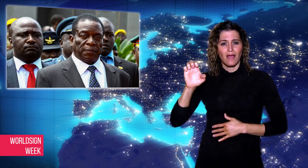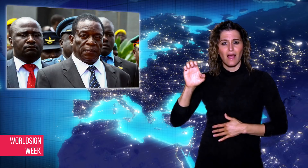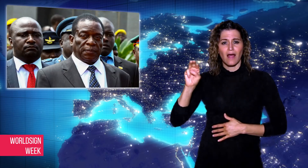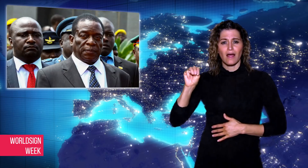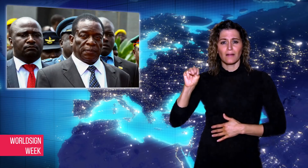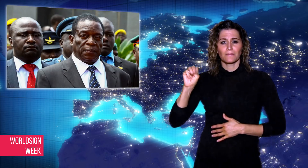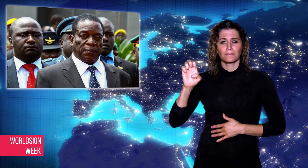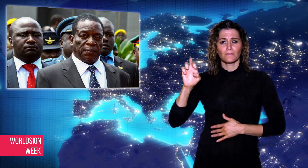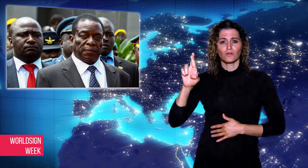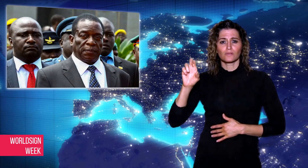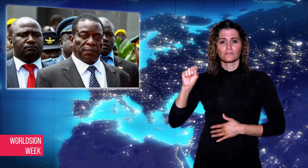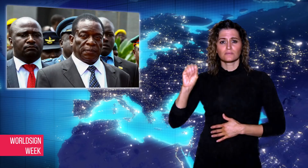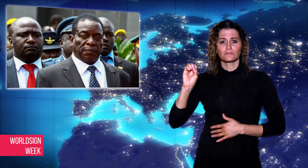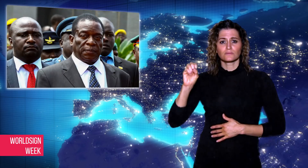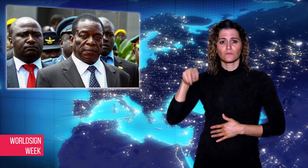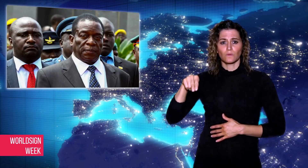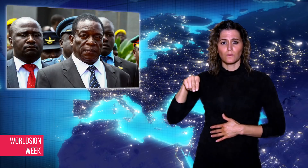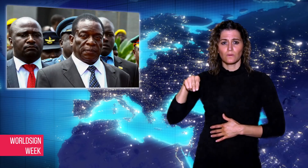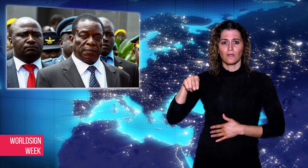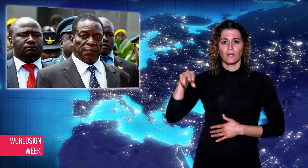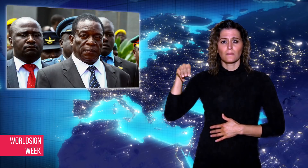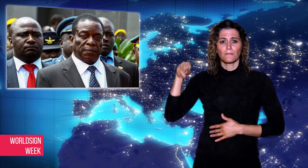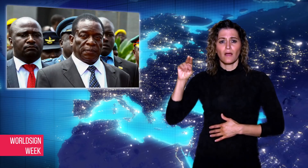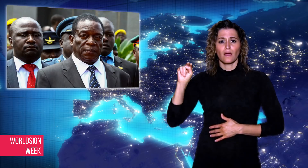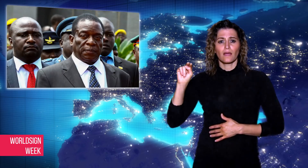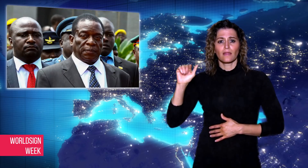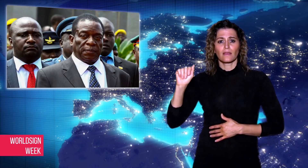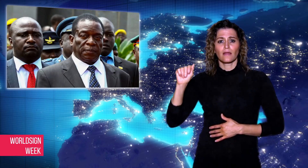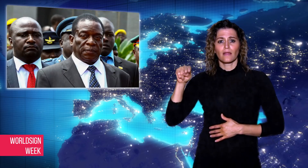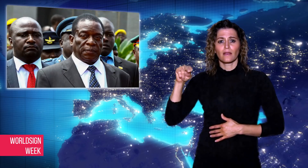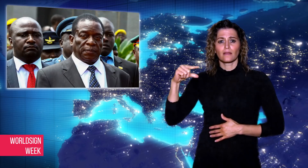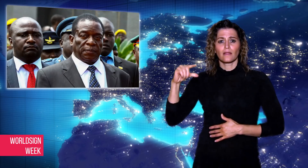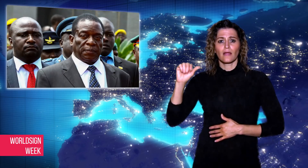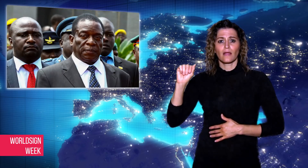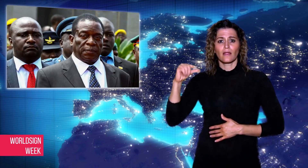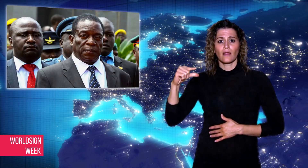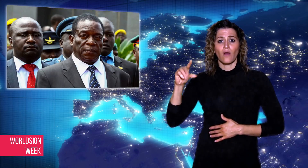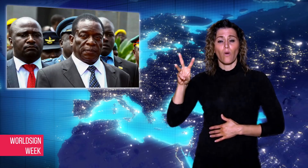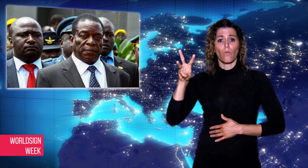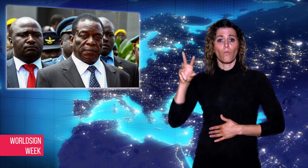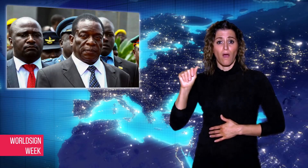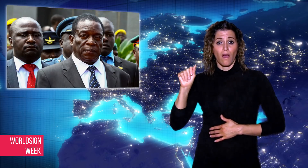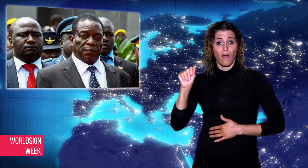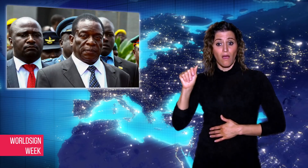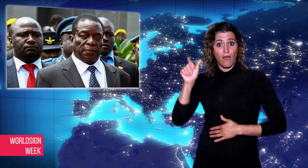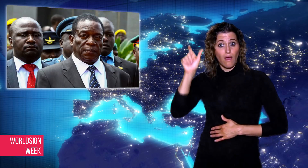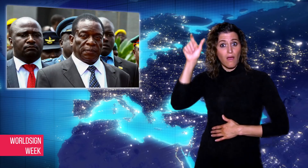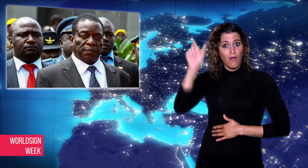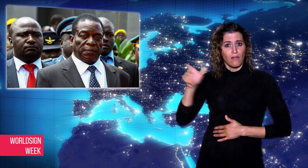inaugurated as the second president of